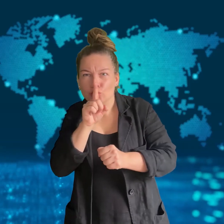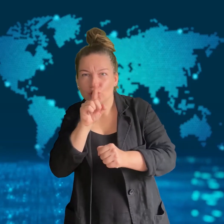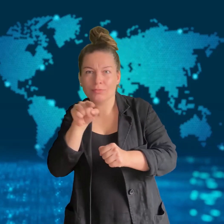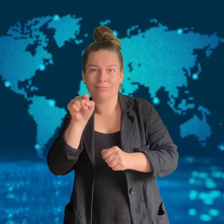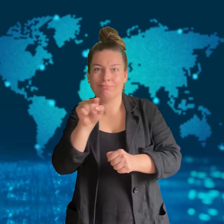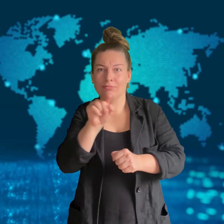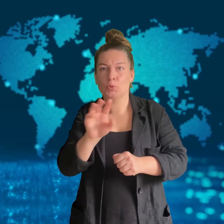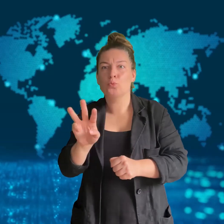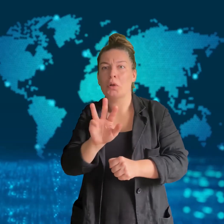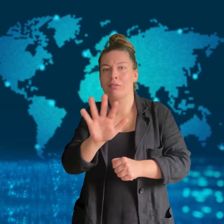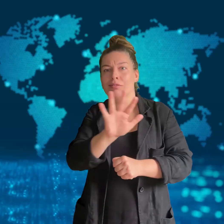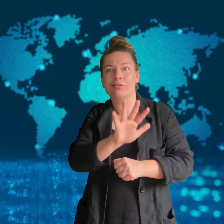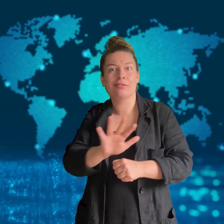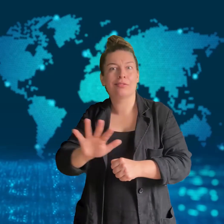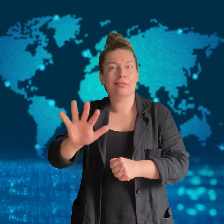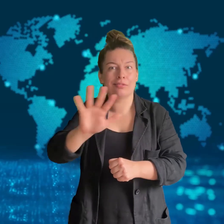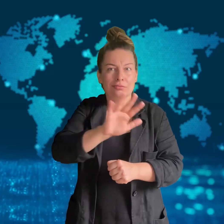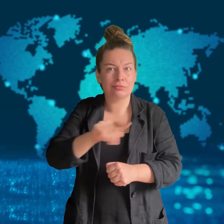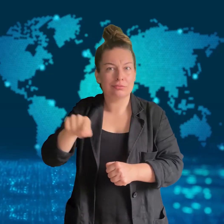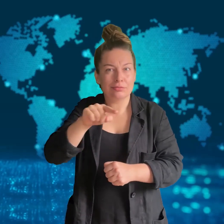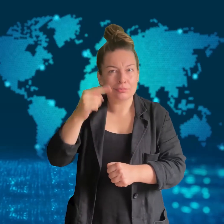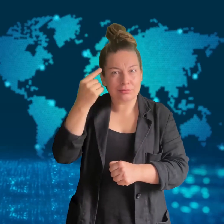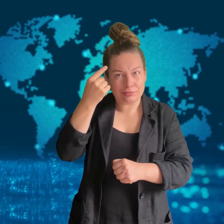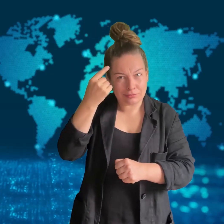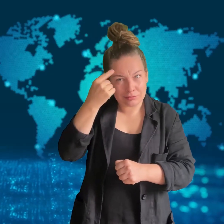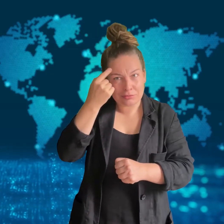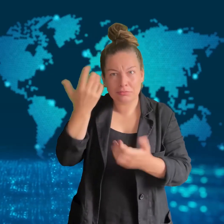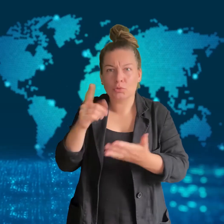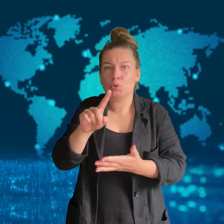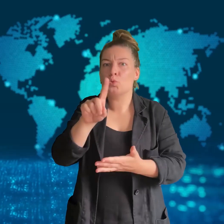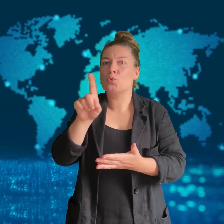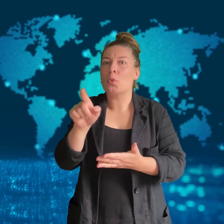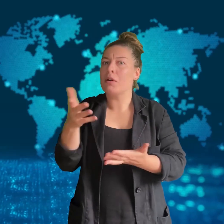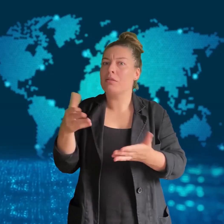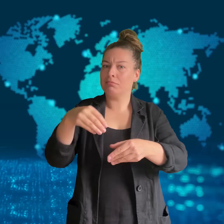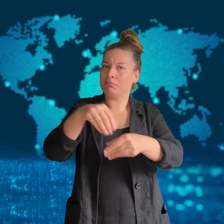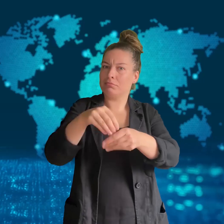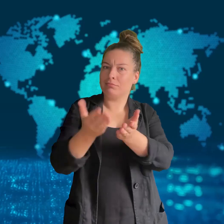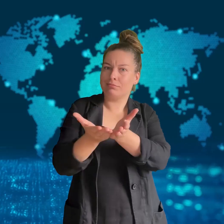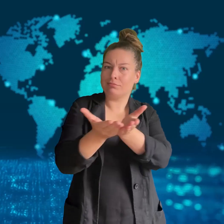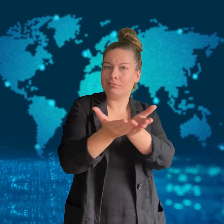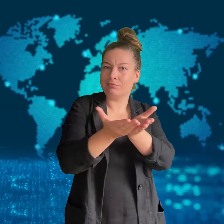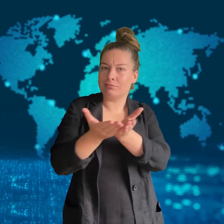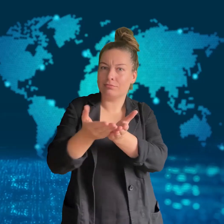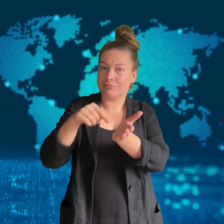They believe the 56-meter yacht may contain safes that